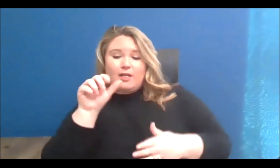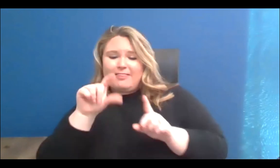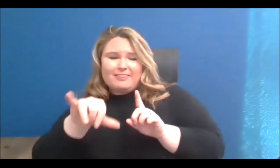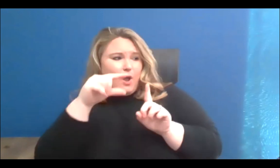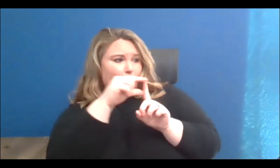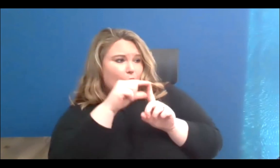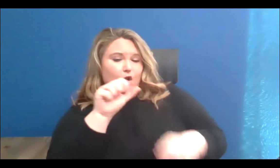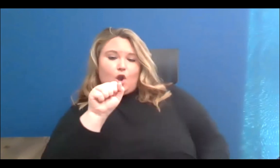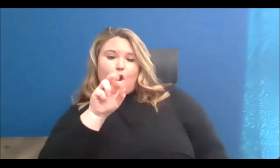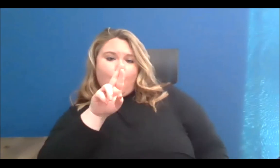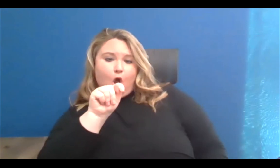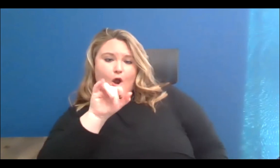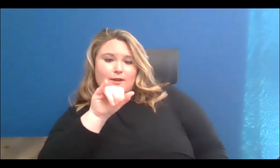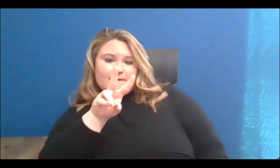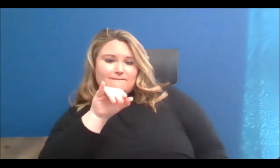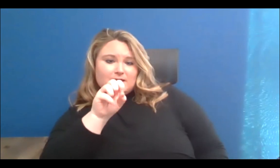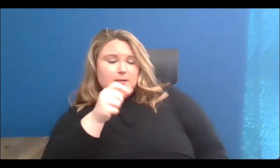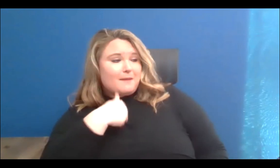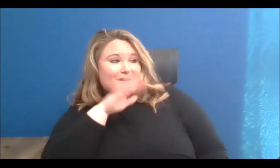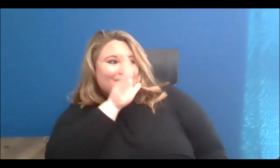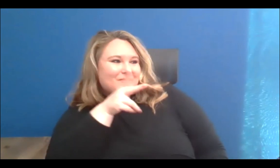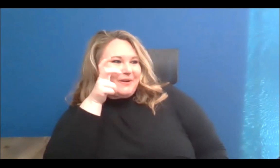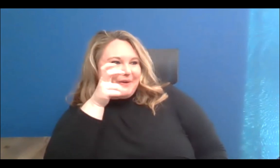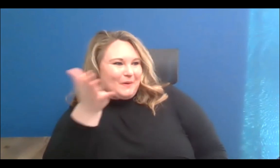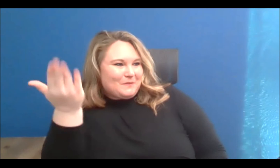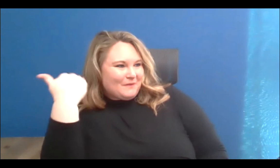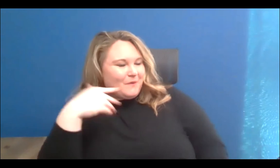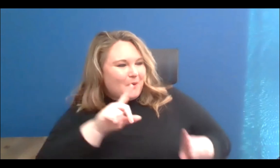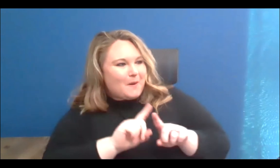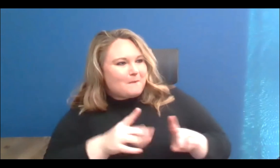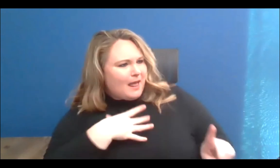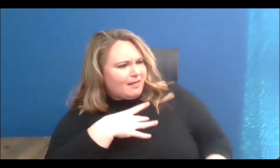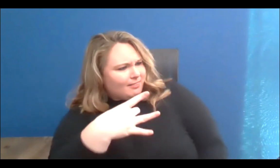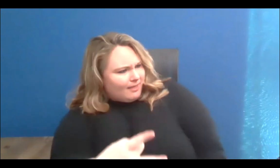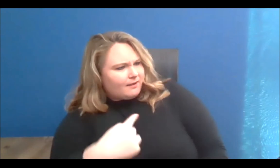a good portmanteau, so I'm all about it. But I do see the intersections of that